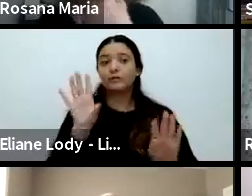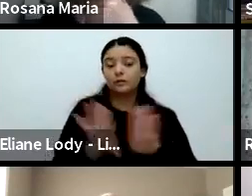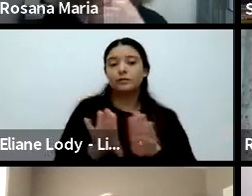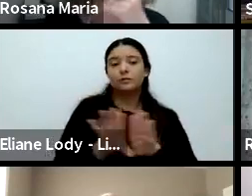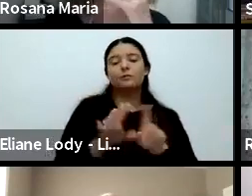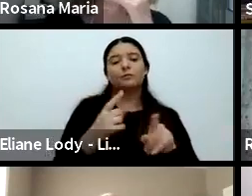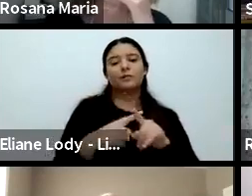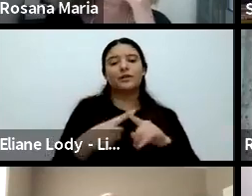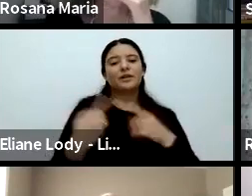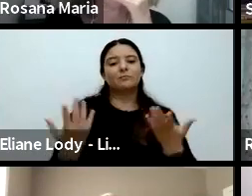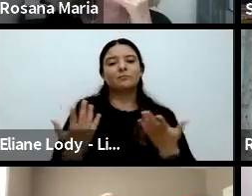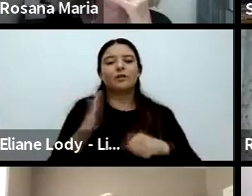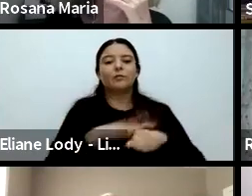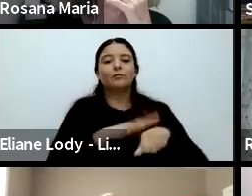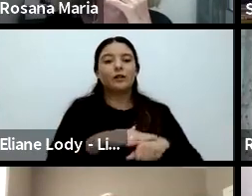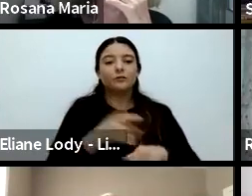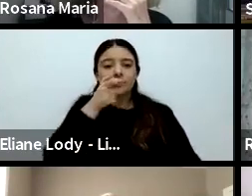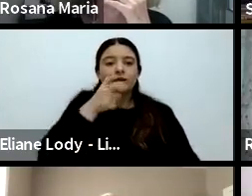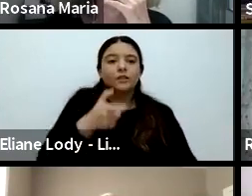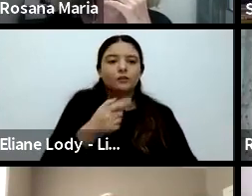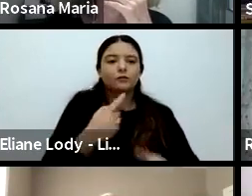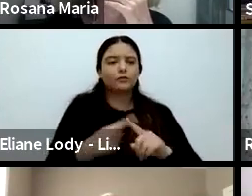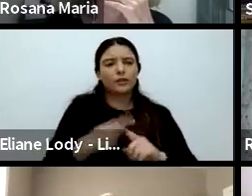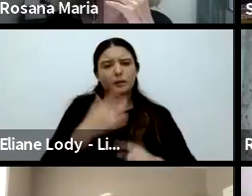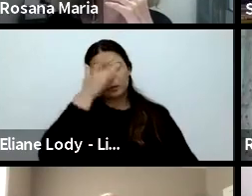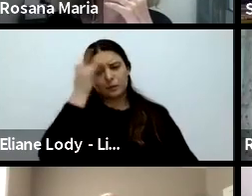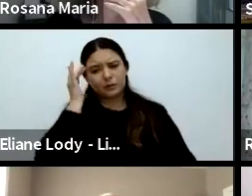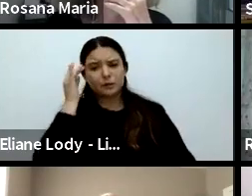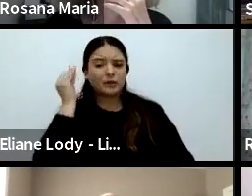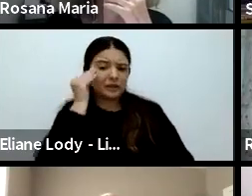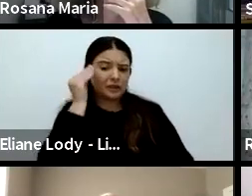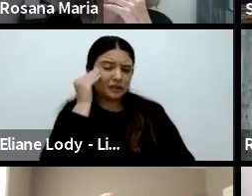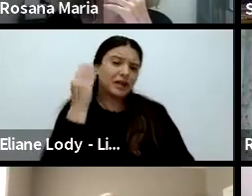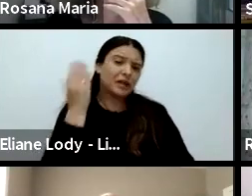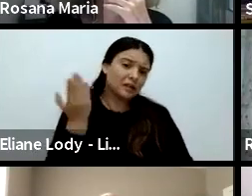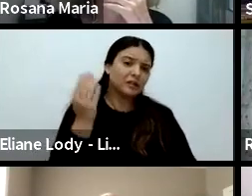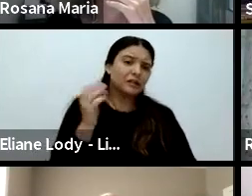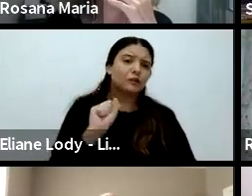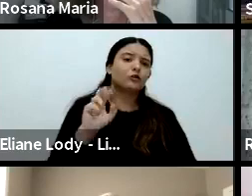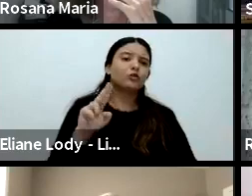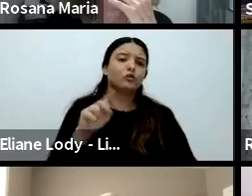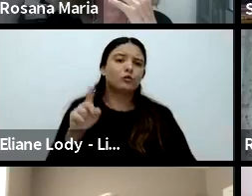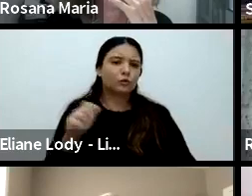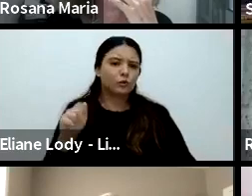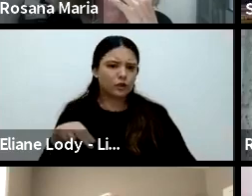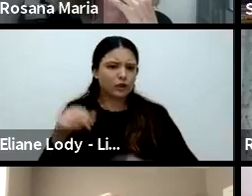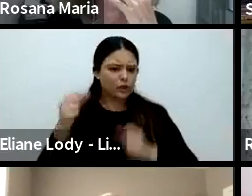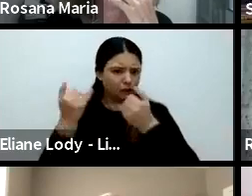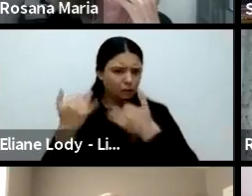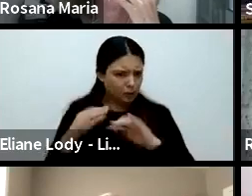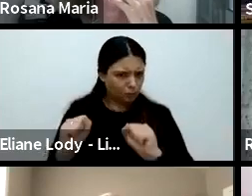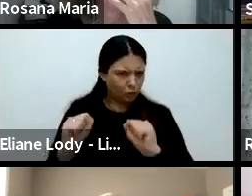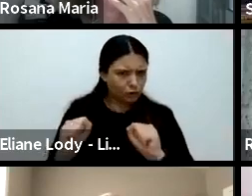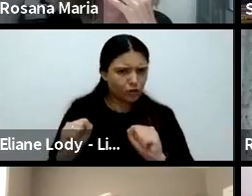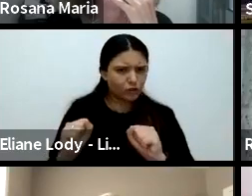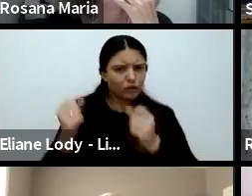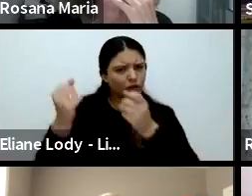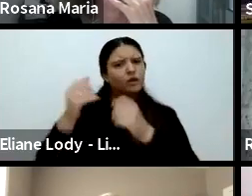People. have been trying. g, and I would, I g, and I would, I would ask, Susan g, and I would, I would ask, Susan to say a little bit, because I think it's in